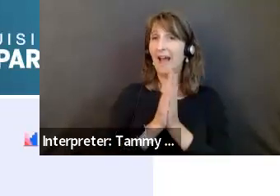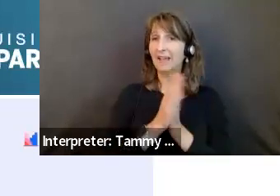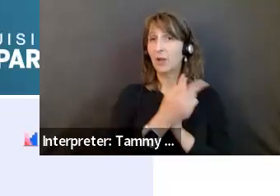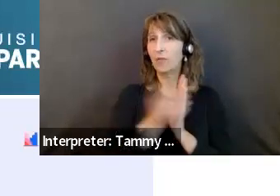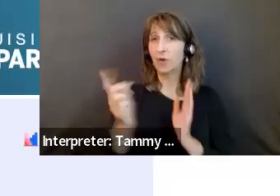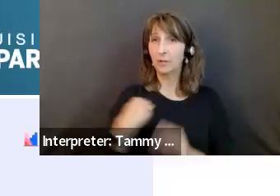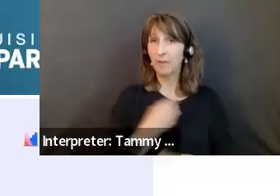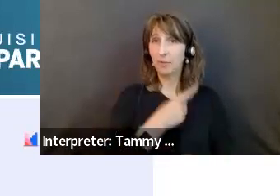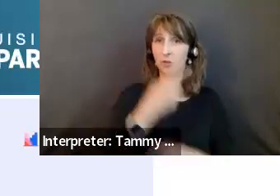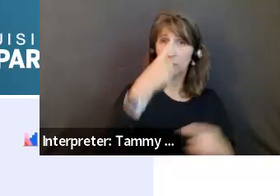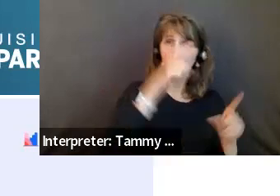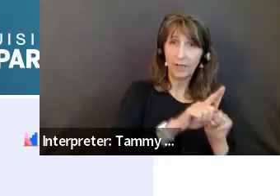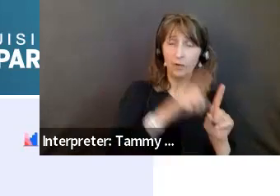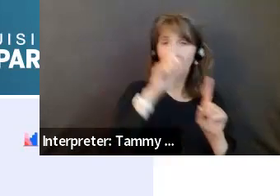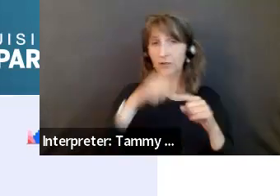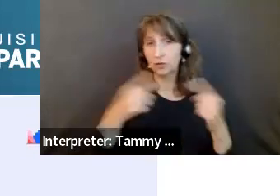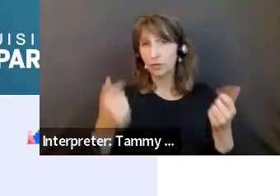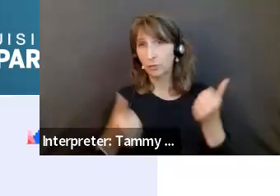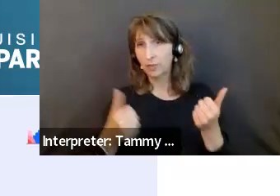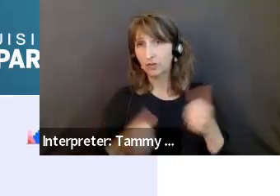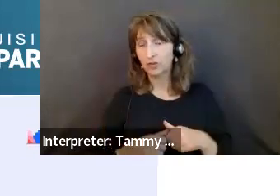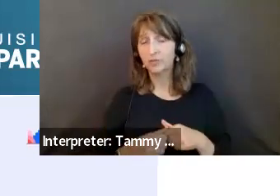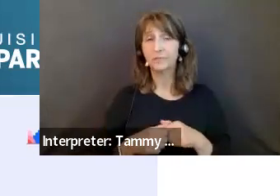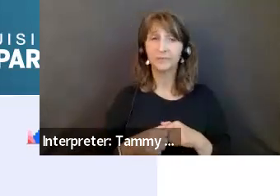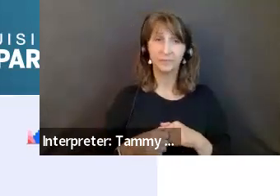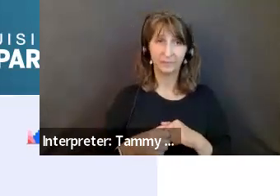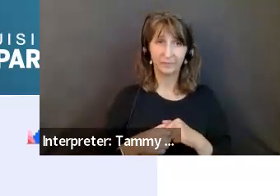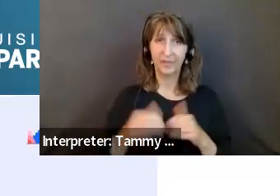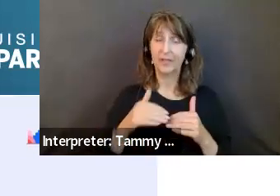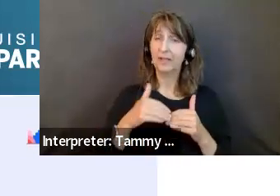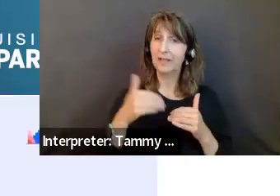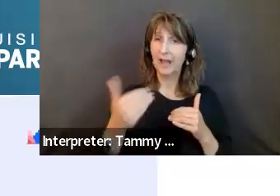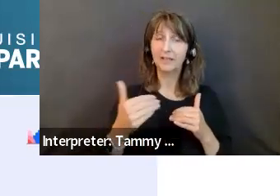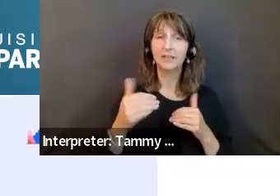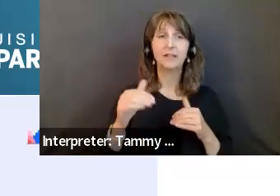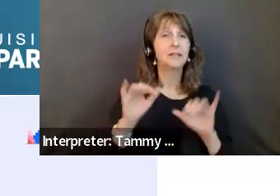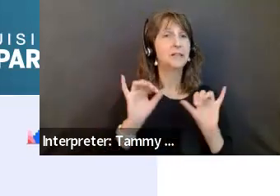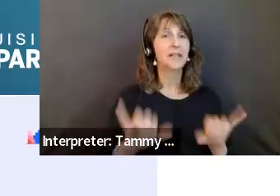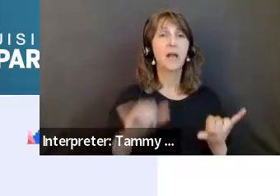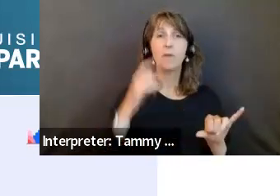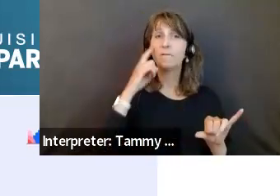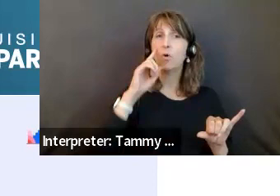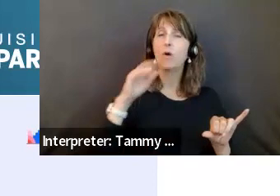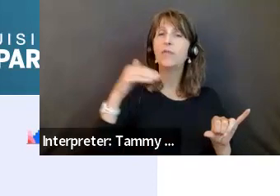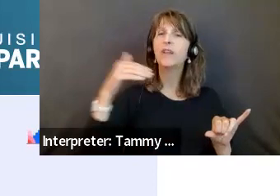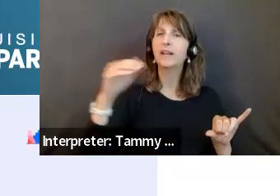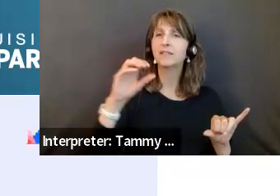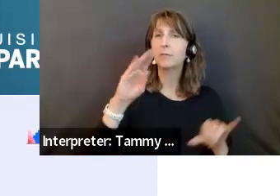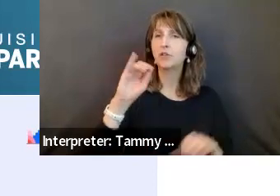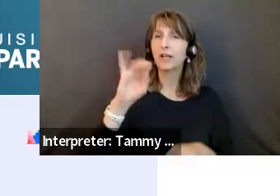Next slide. We did the same for all of the objectives and so for this objective it was reducing cancer rates slash.